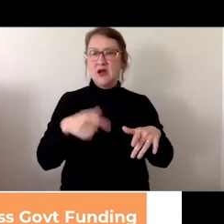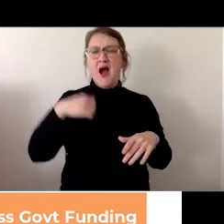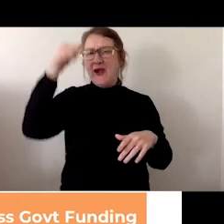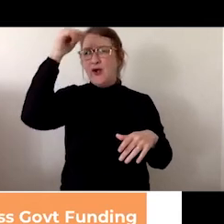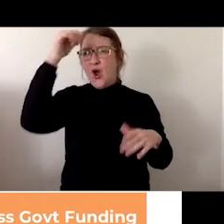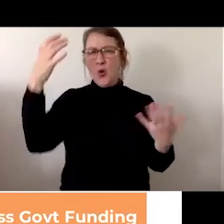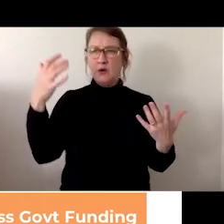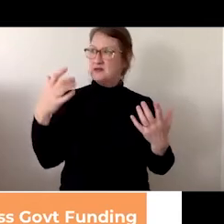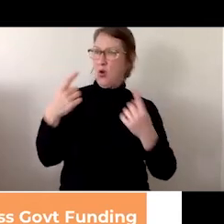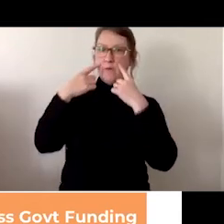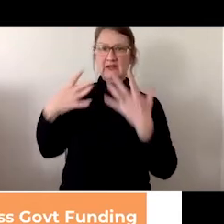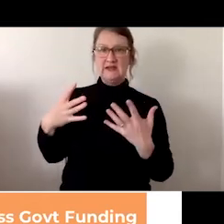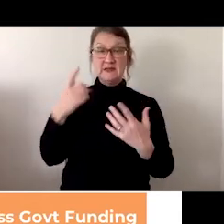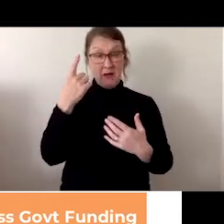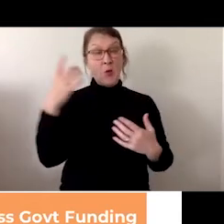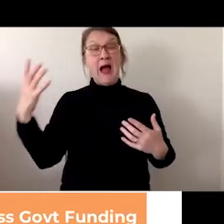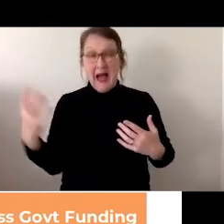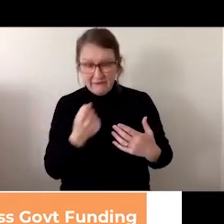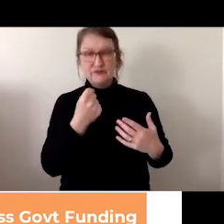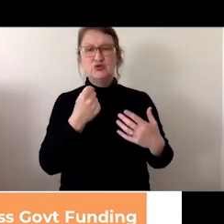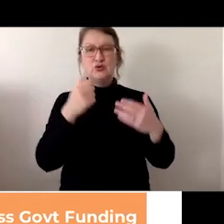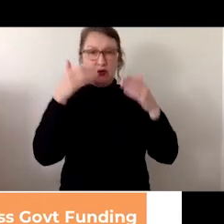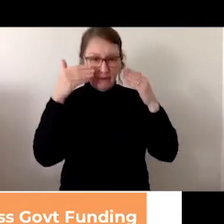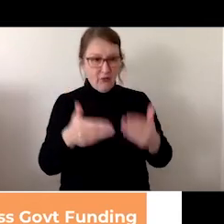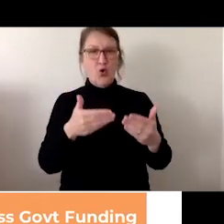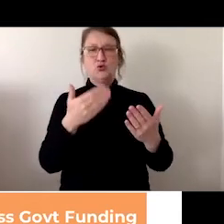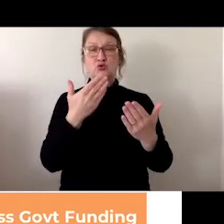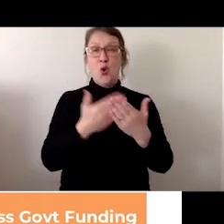but we really are going to have to come to terms in the world with much less government funding.